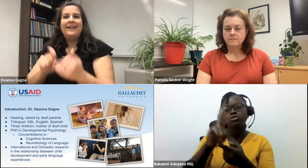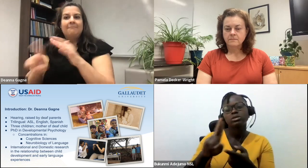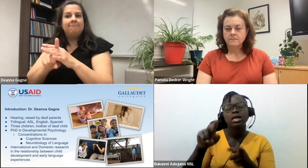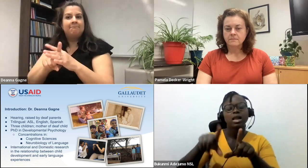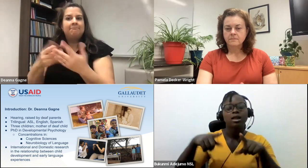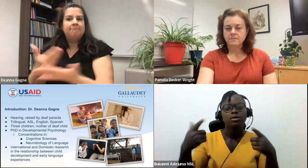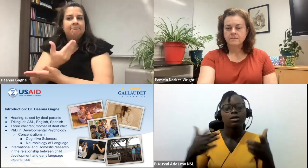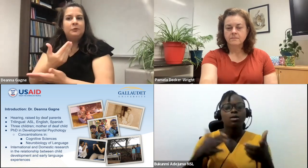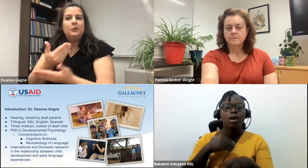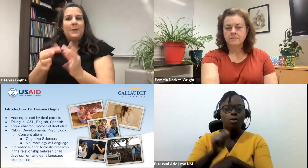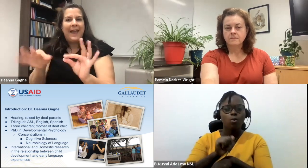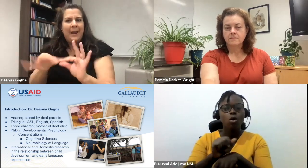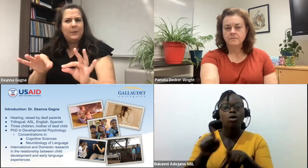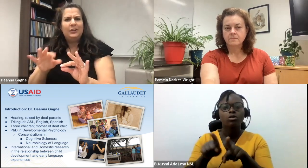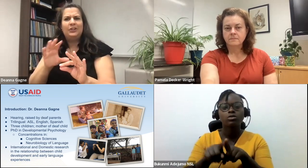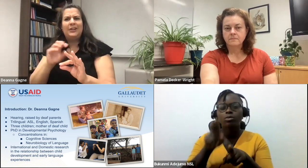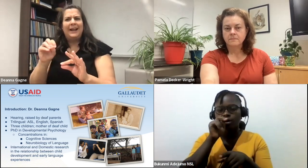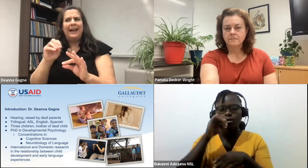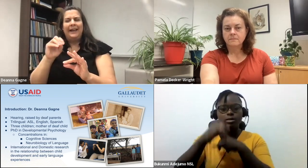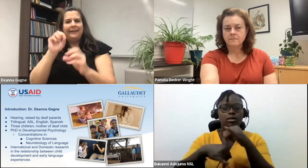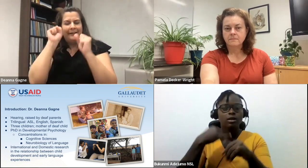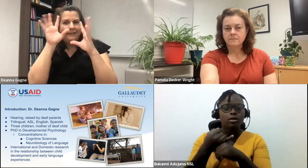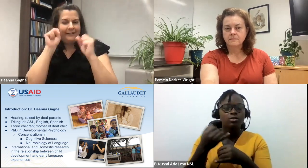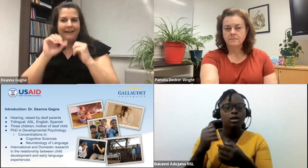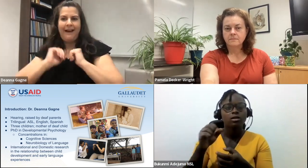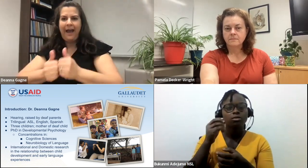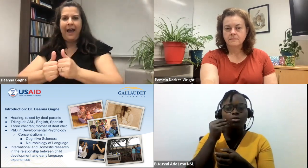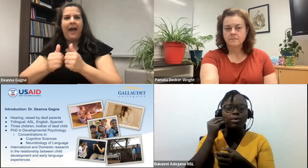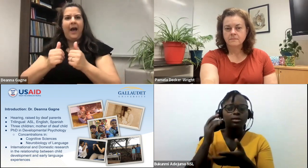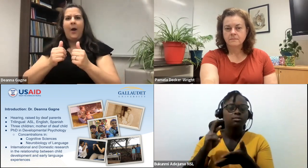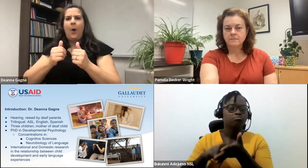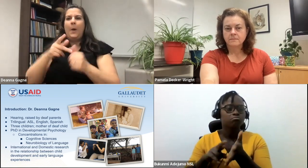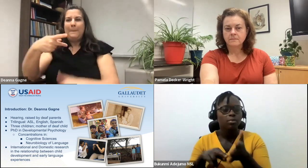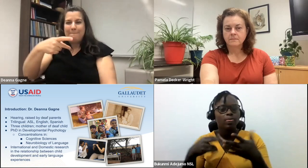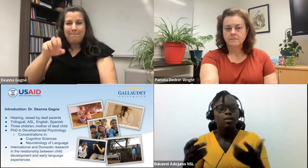and in Nicaragua I studied an emerging sign language that